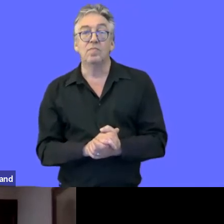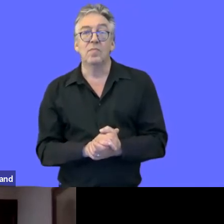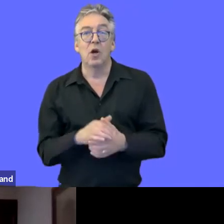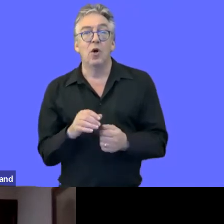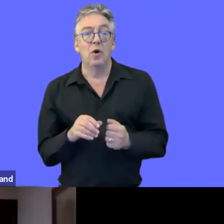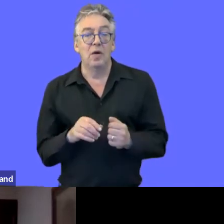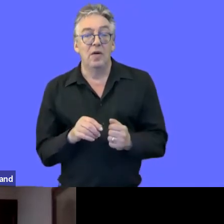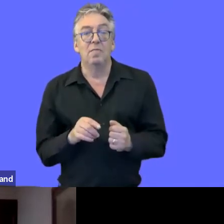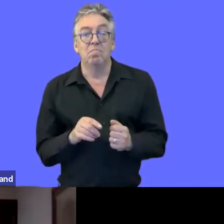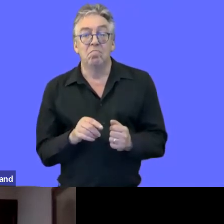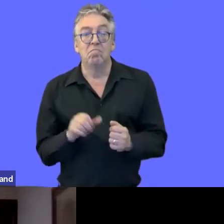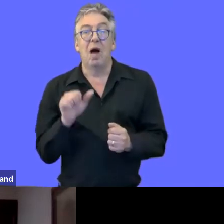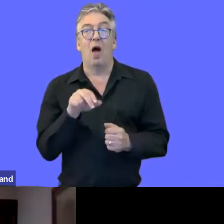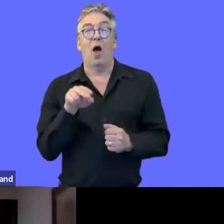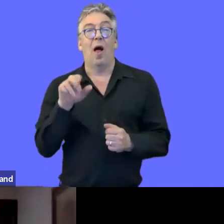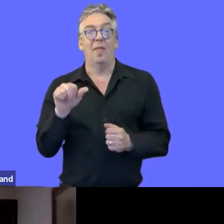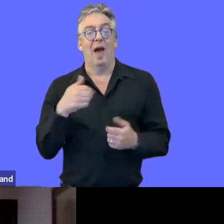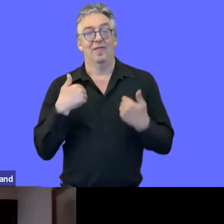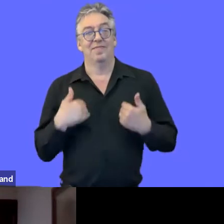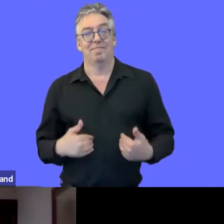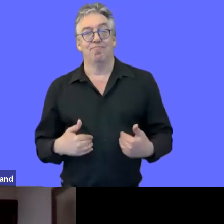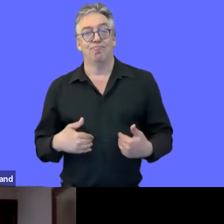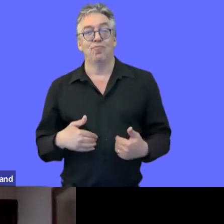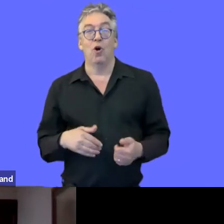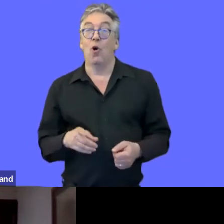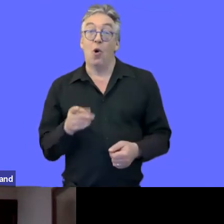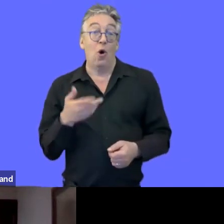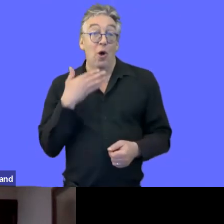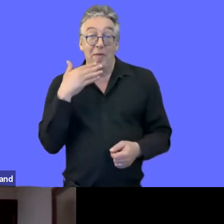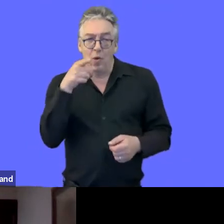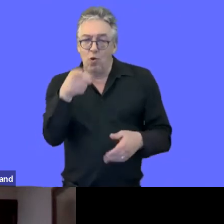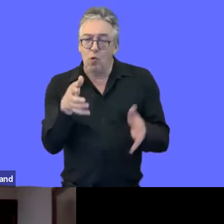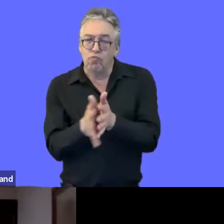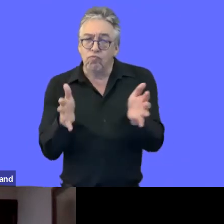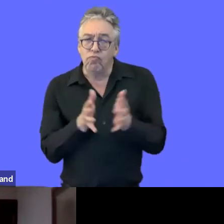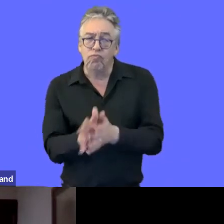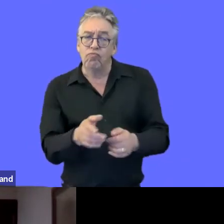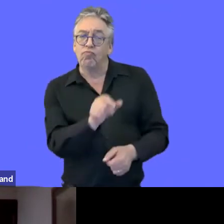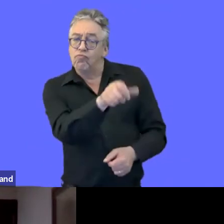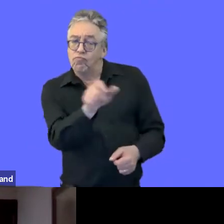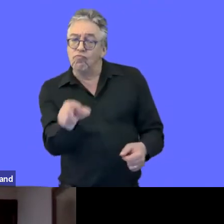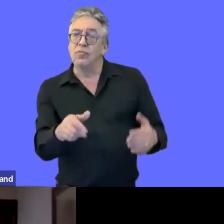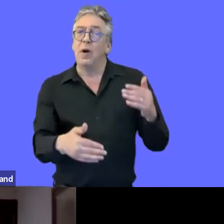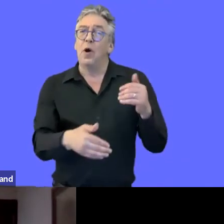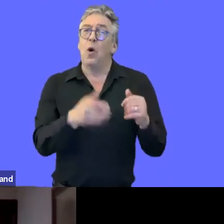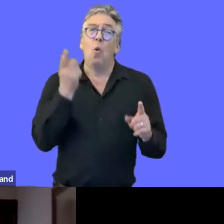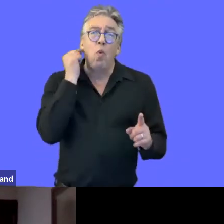of situations of women with disabilities under CEDAW protocol which was great.